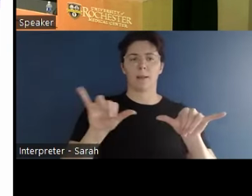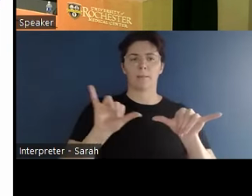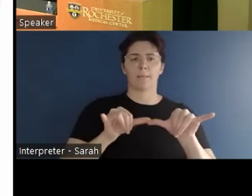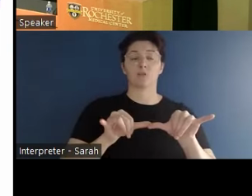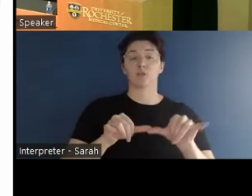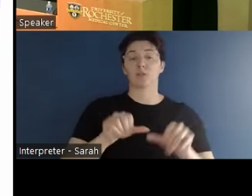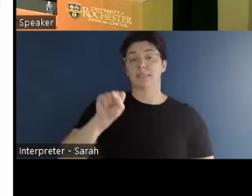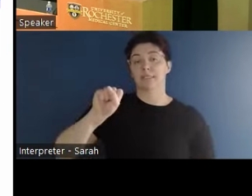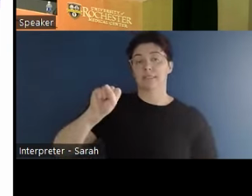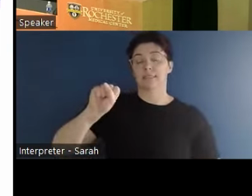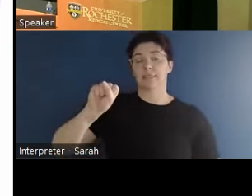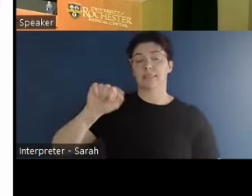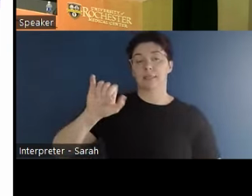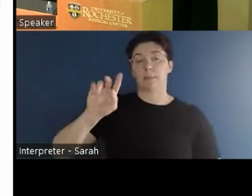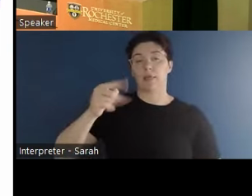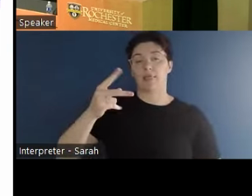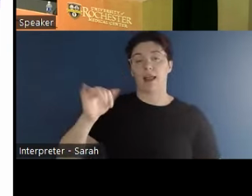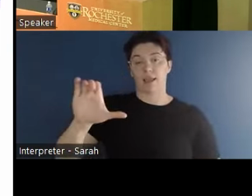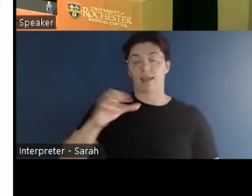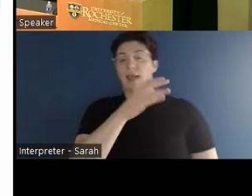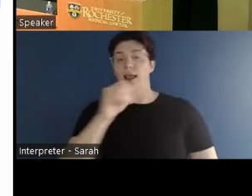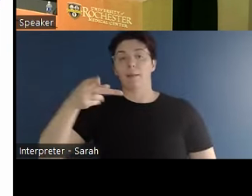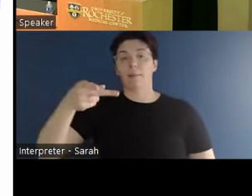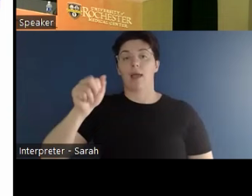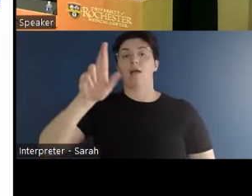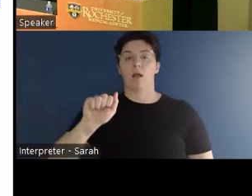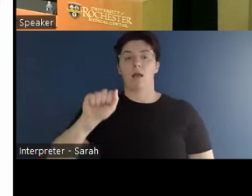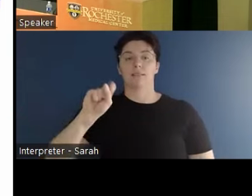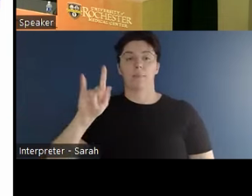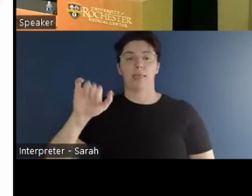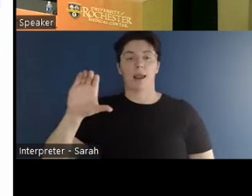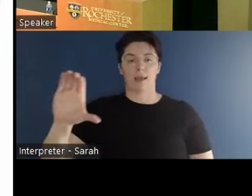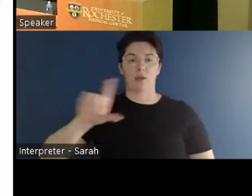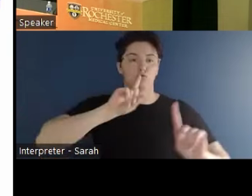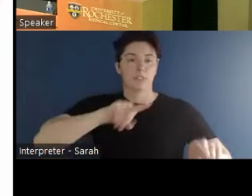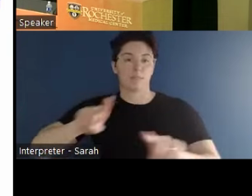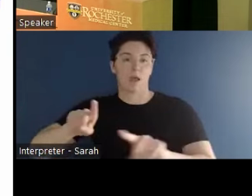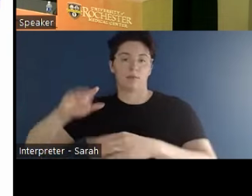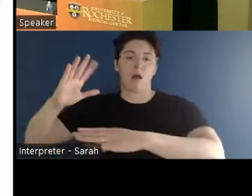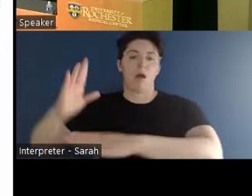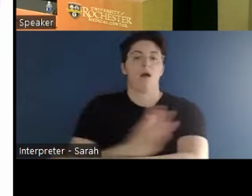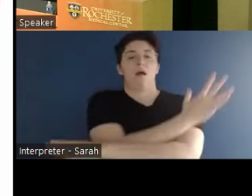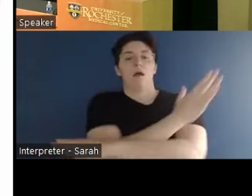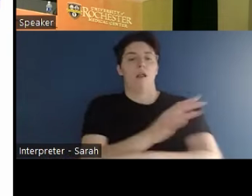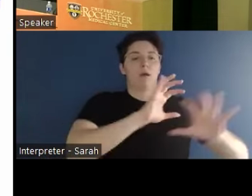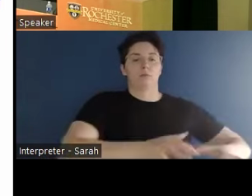parasympathetic response to controlled sensory stimuli across sensory domains I was specifically